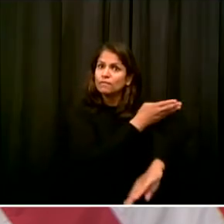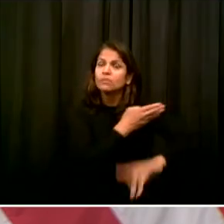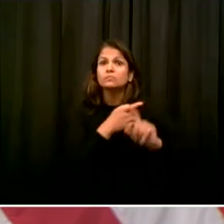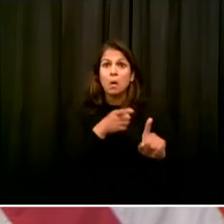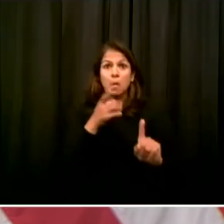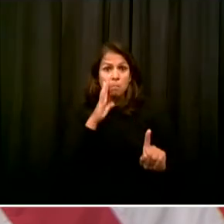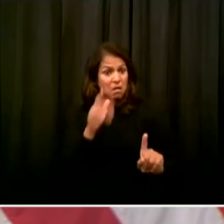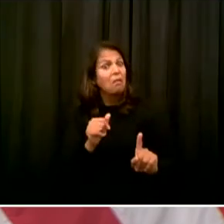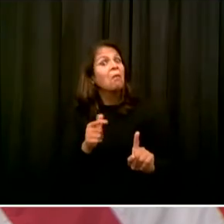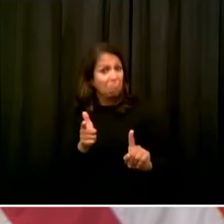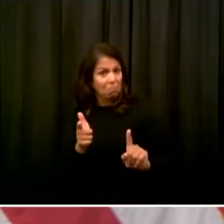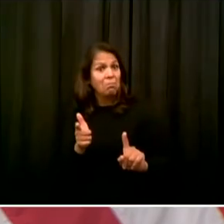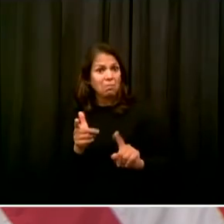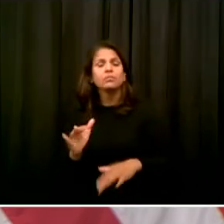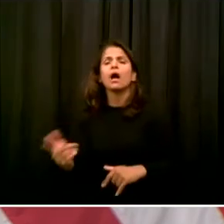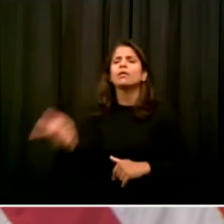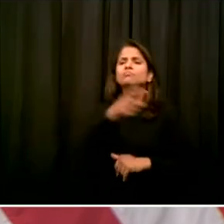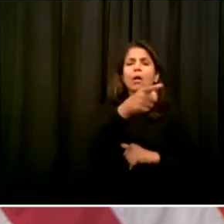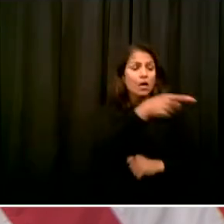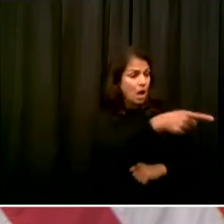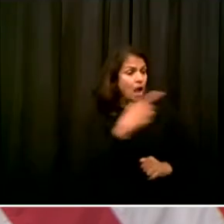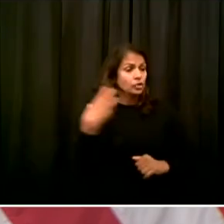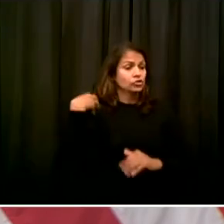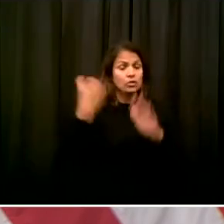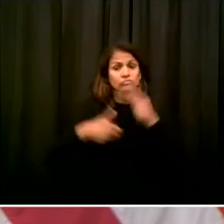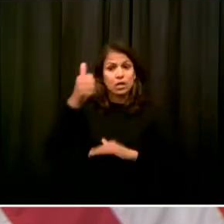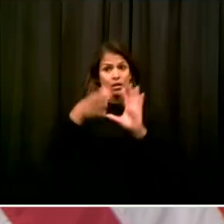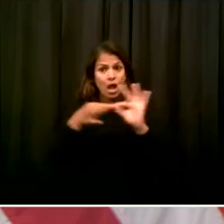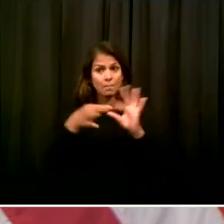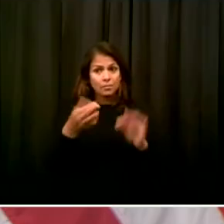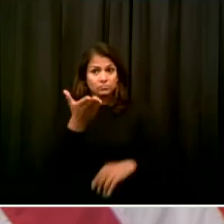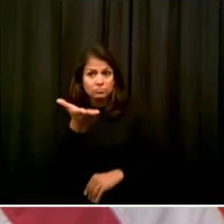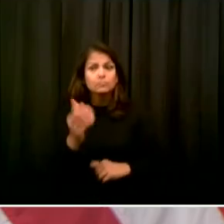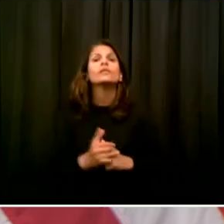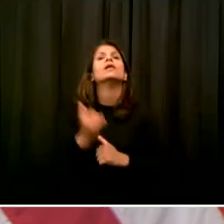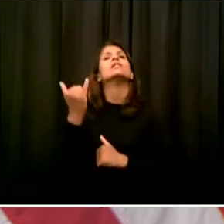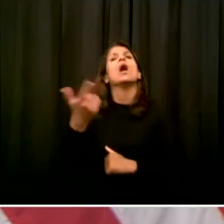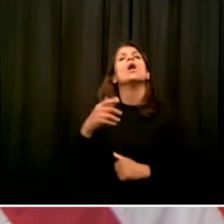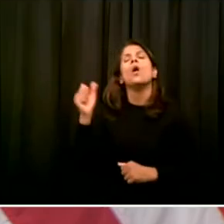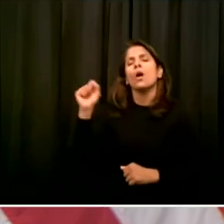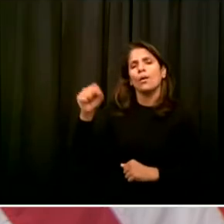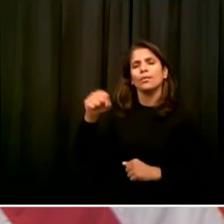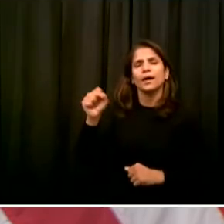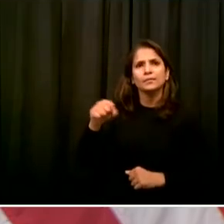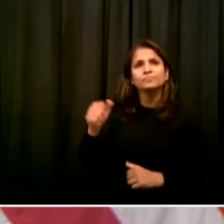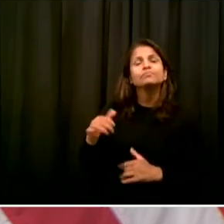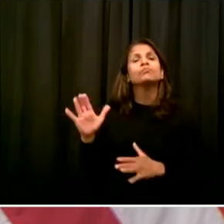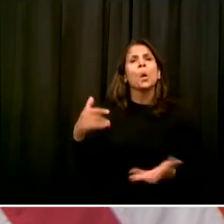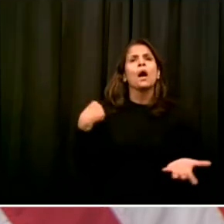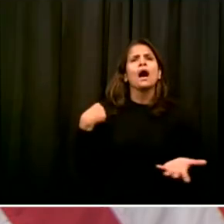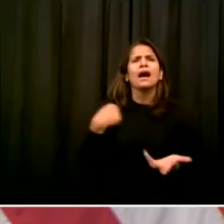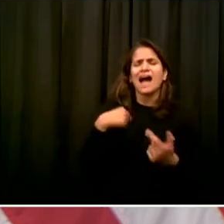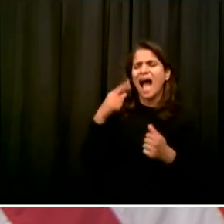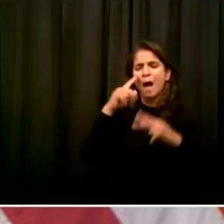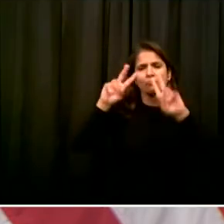YOU SPEAK TO THAT. WE HAVE BUILT TREMENDOUS